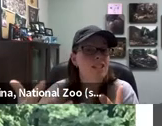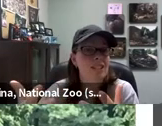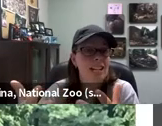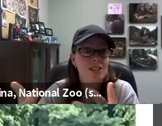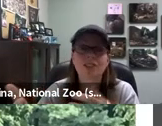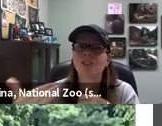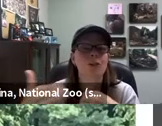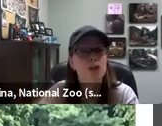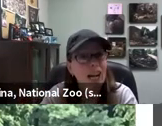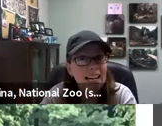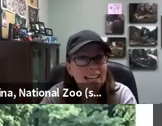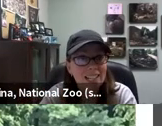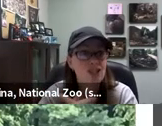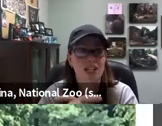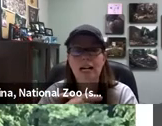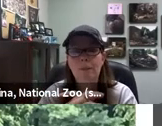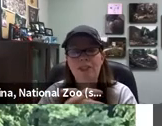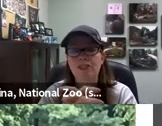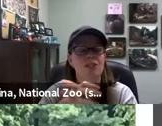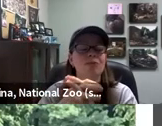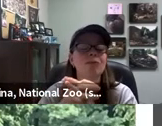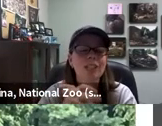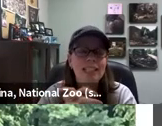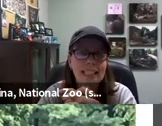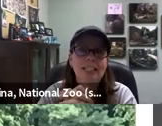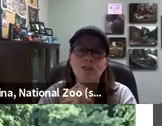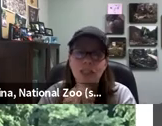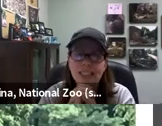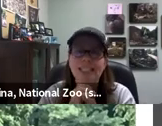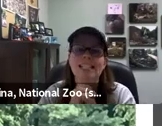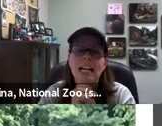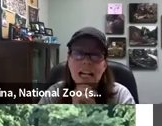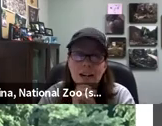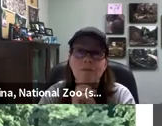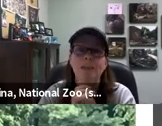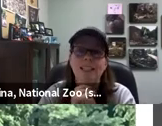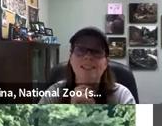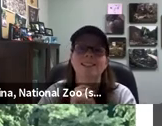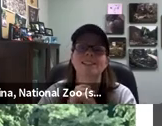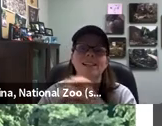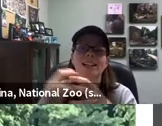irrigation, there's no drainage.